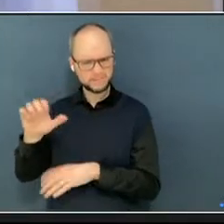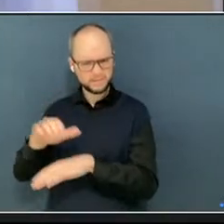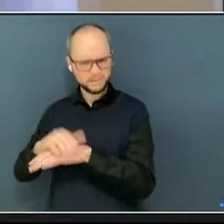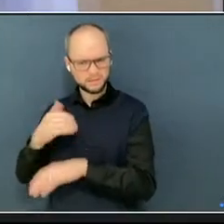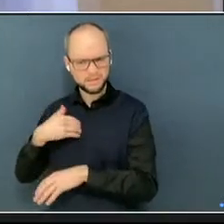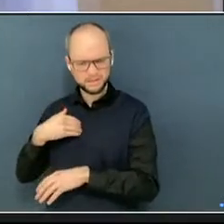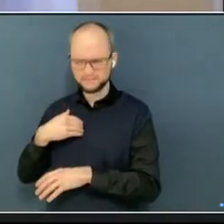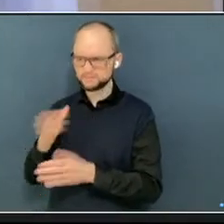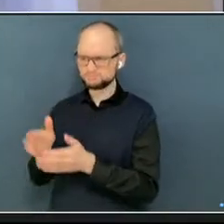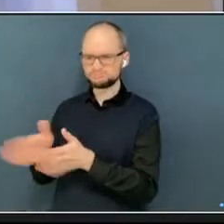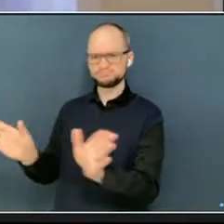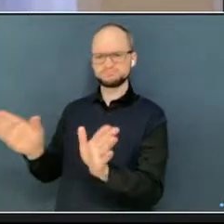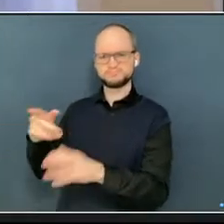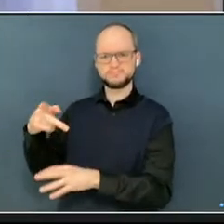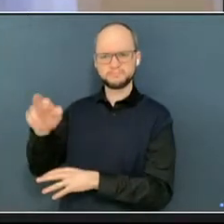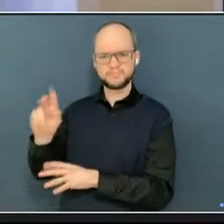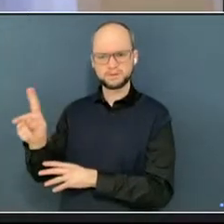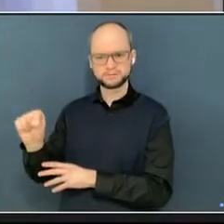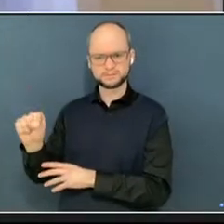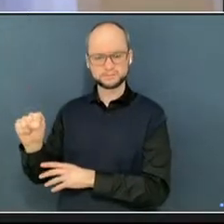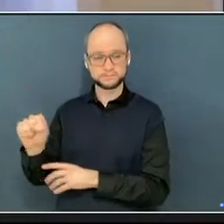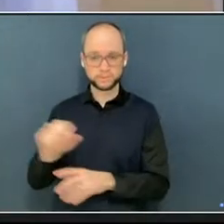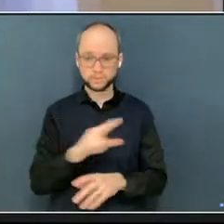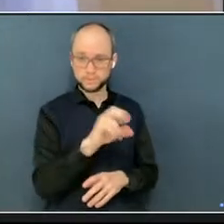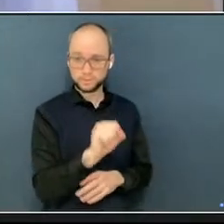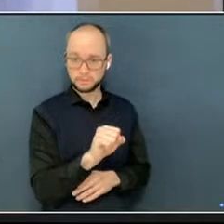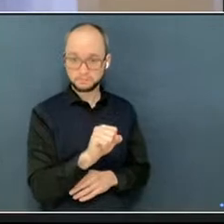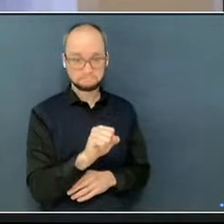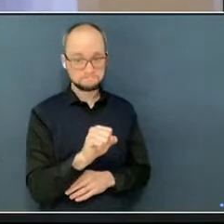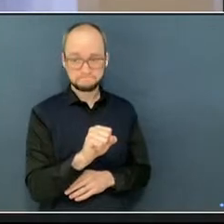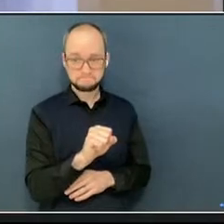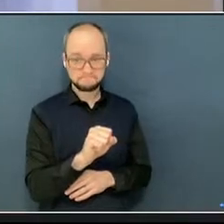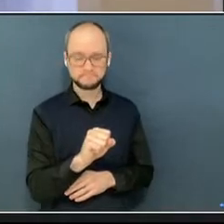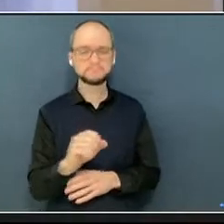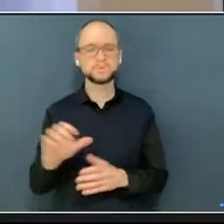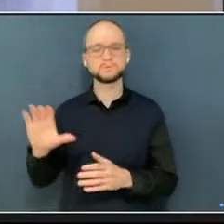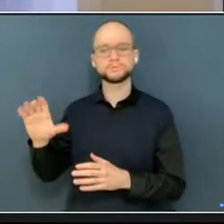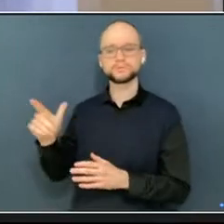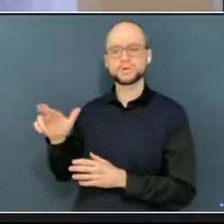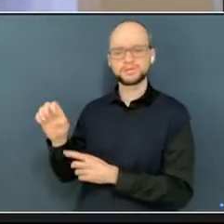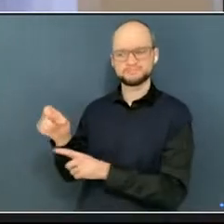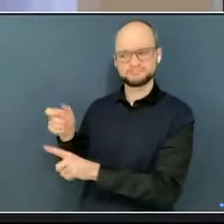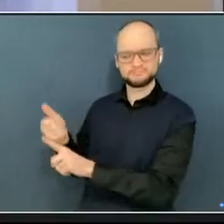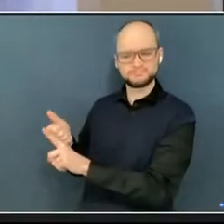By this time Charlie had his connection in the literary world and he had introduces me to one of